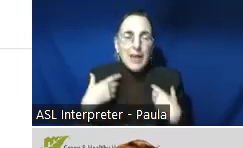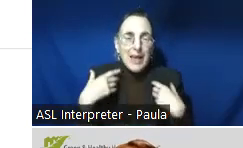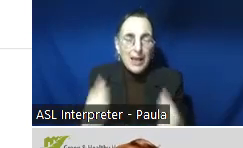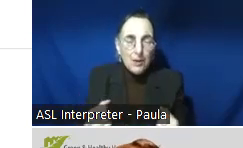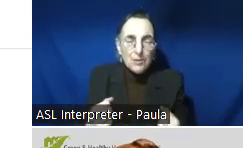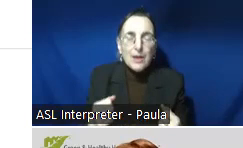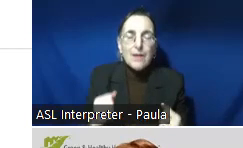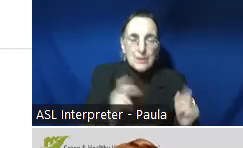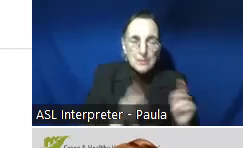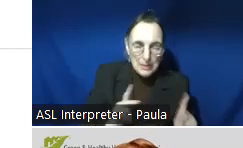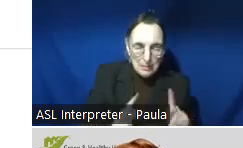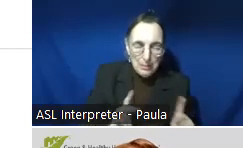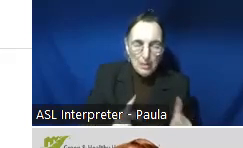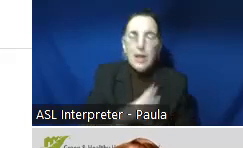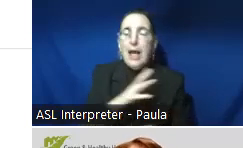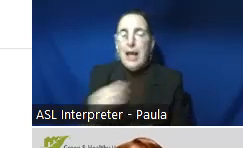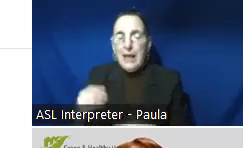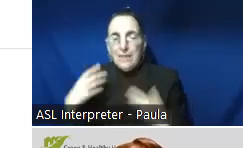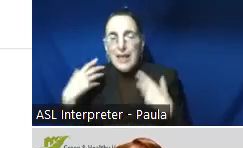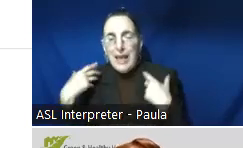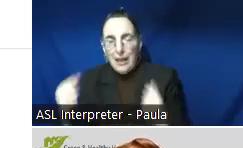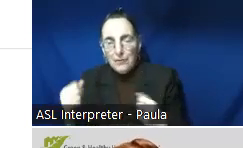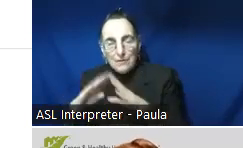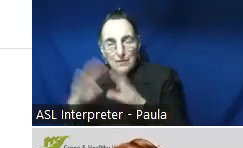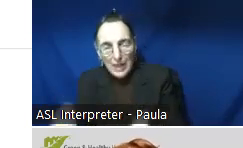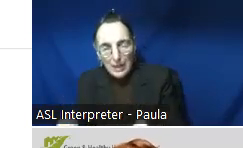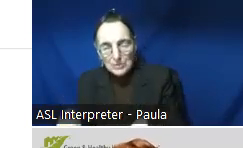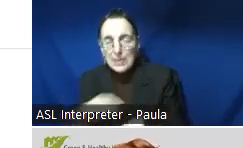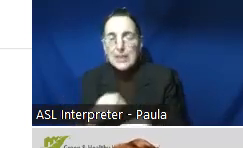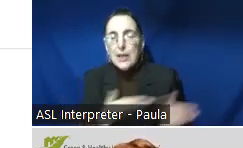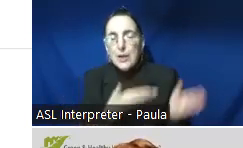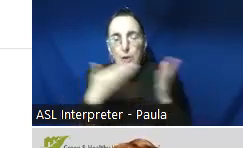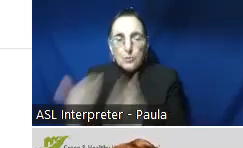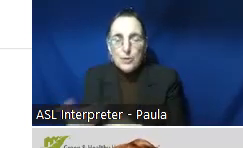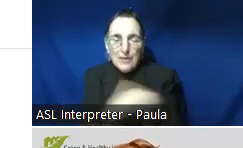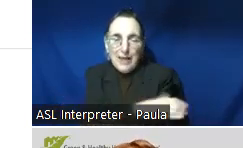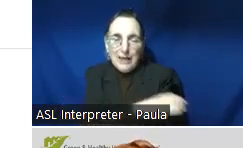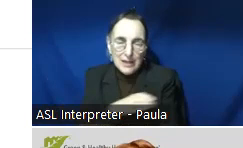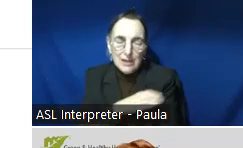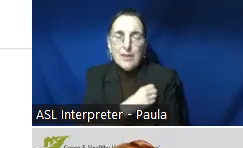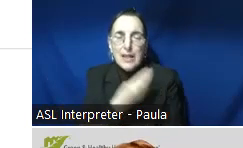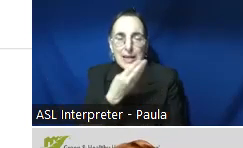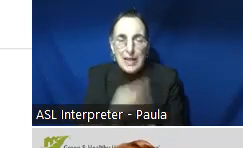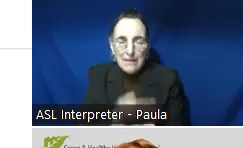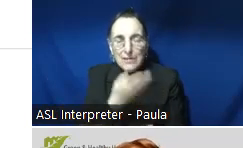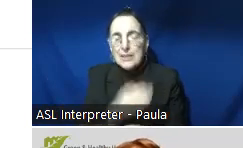and the health of housing and bring that clinical and evidence-based approach to creating healthy,